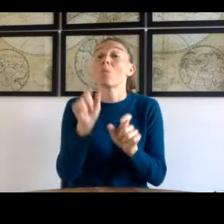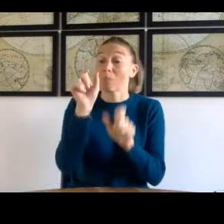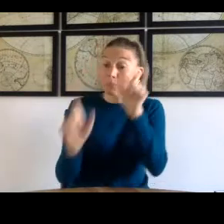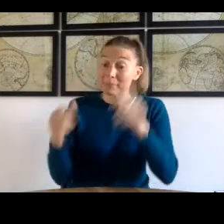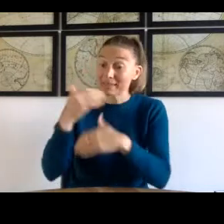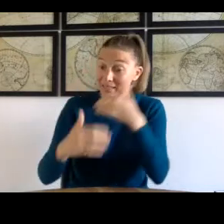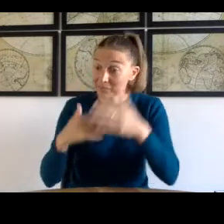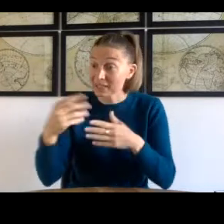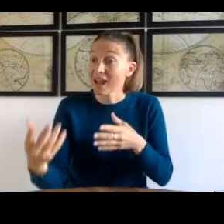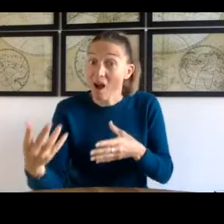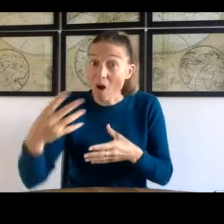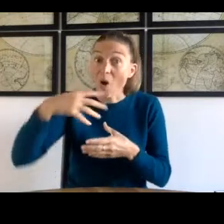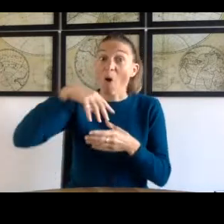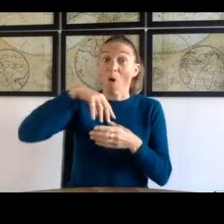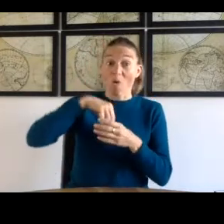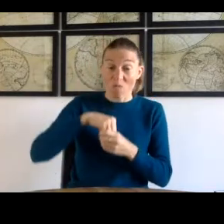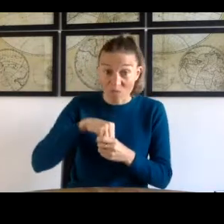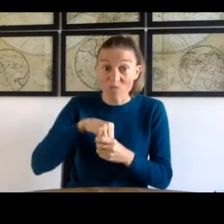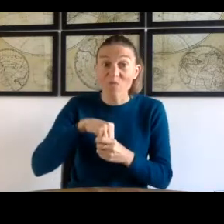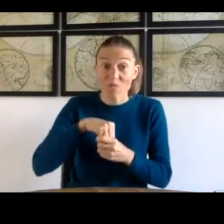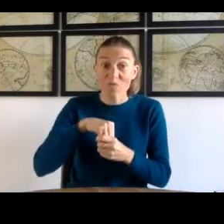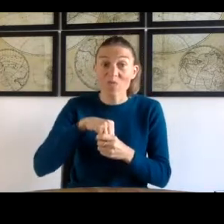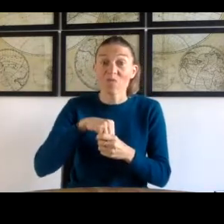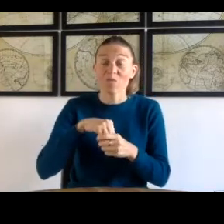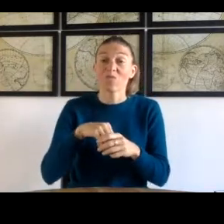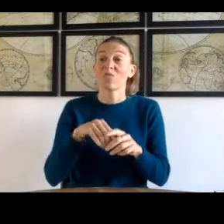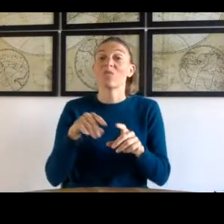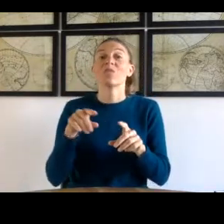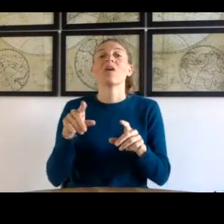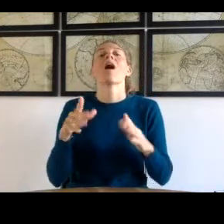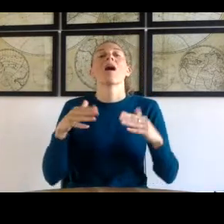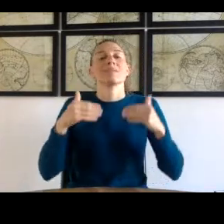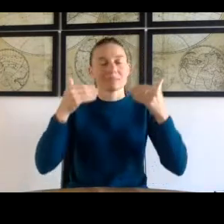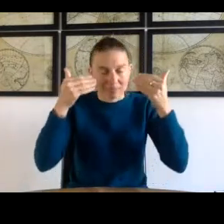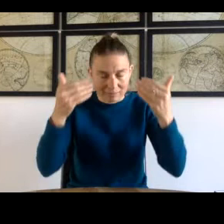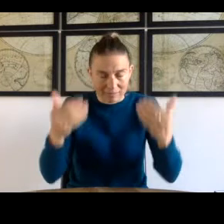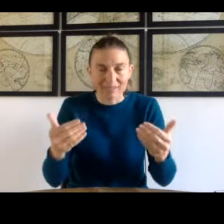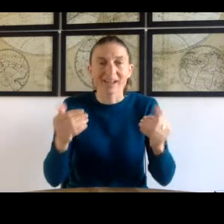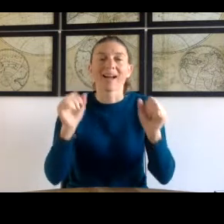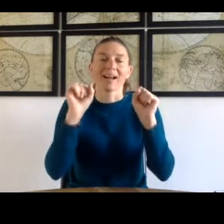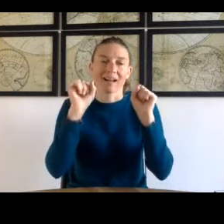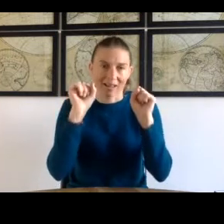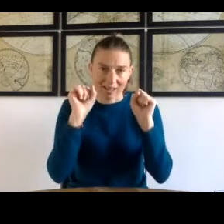and we enhance our inclusive practices, we'll continue to face difficulties